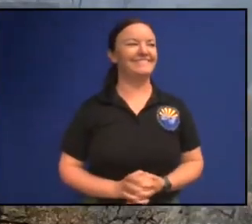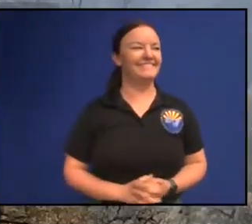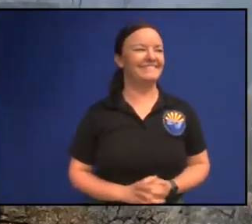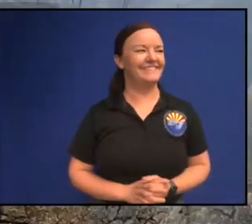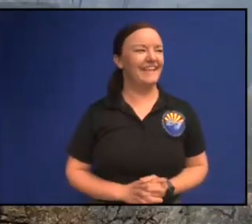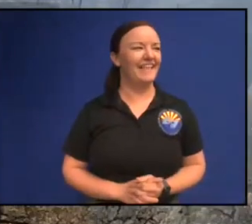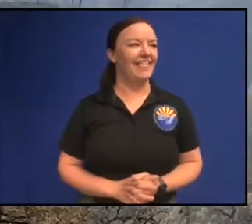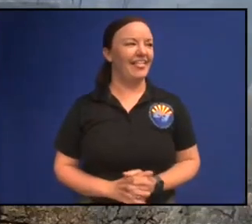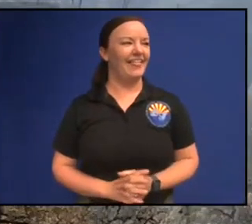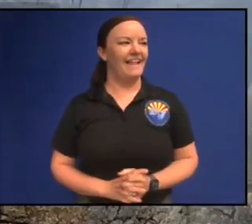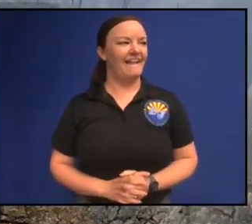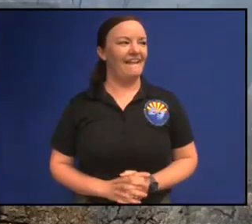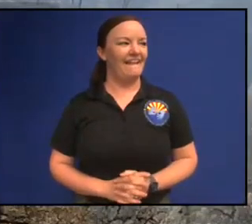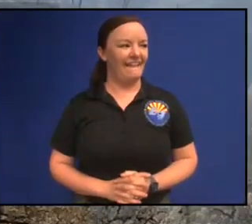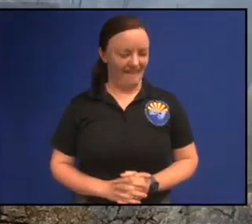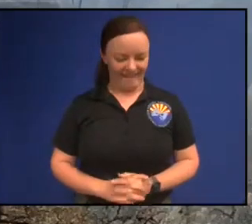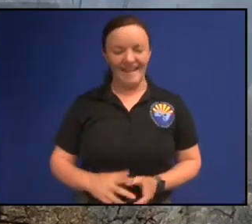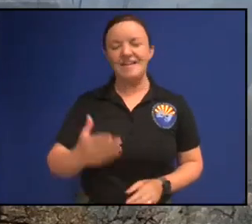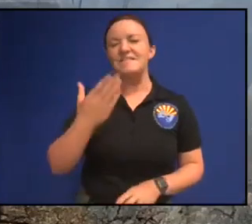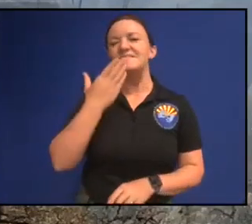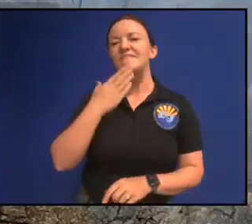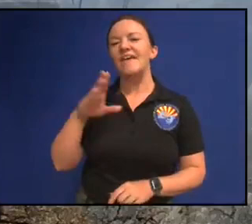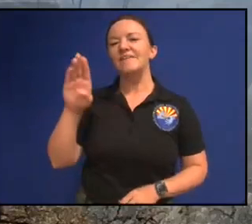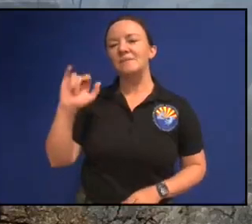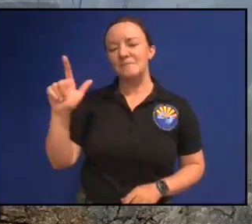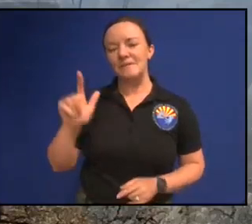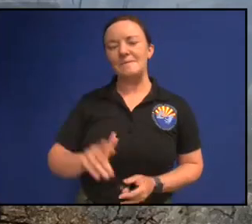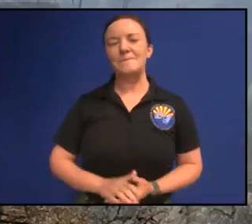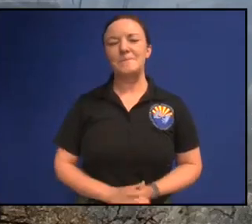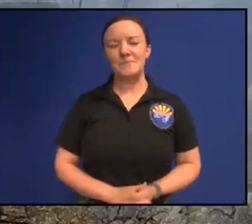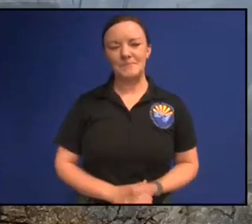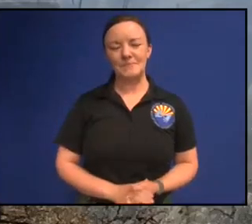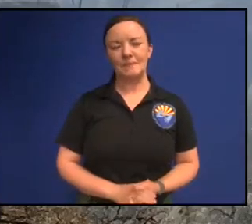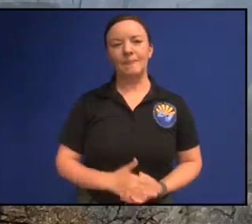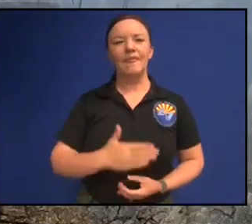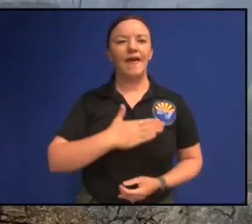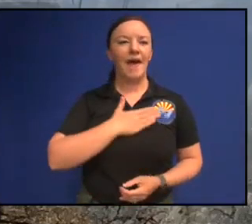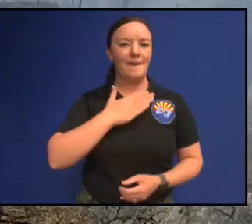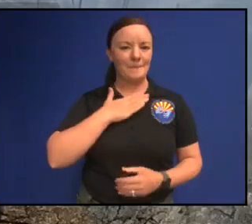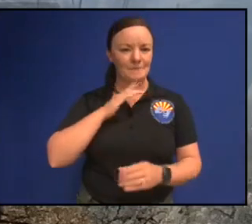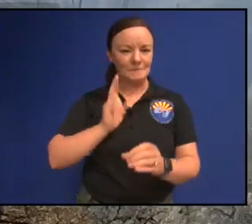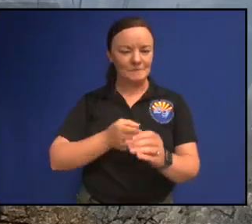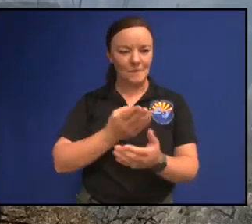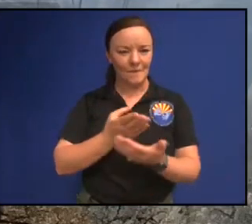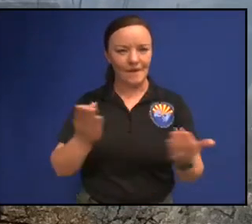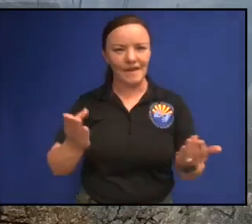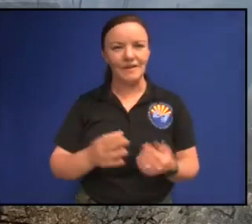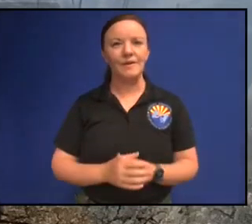THANK YOU. PLEASED TO MAKE THE MEETING. I JUST WILL GIVE A SHORT REPORT ON THE ACTIVITIES OF